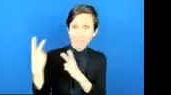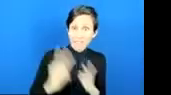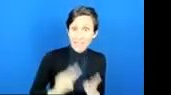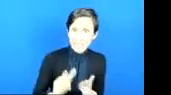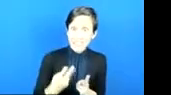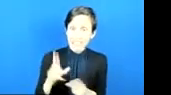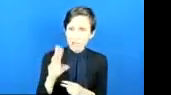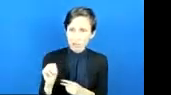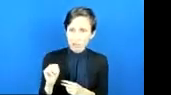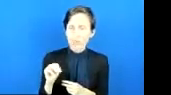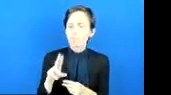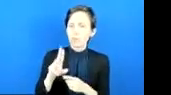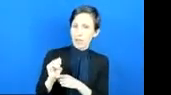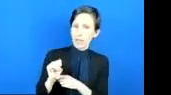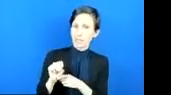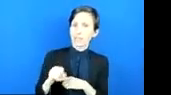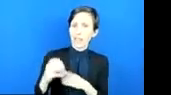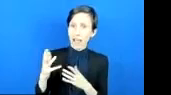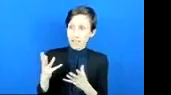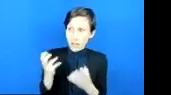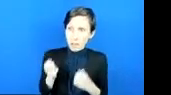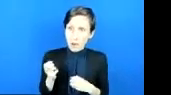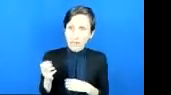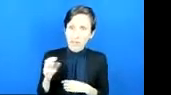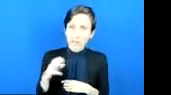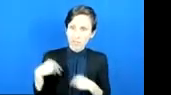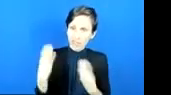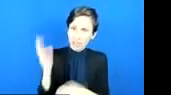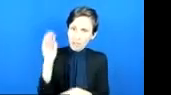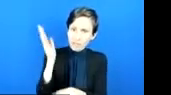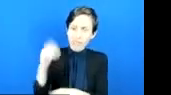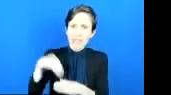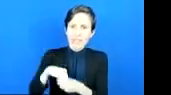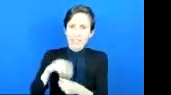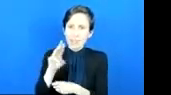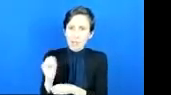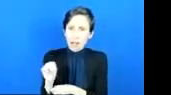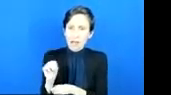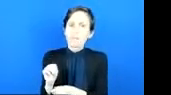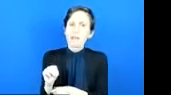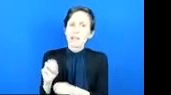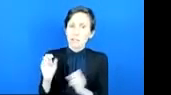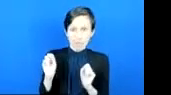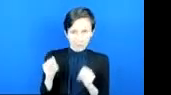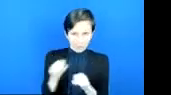and give a talk so that to help us unpack these conversations. And as you can imagine, we were thrilled.